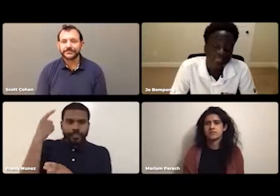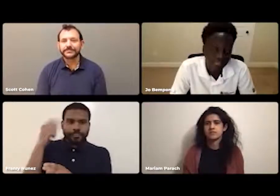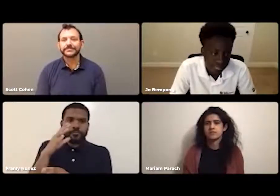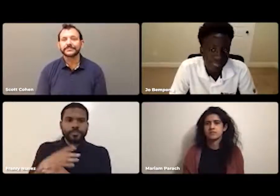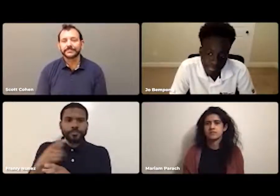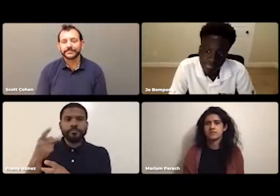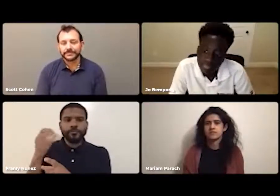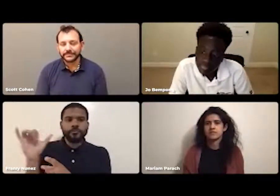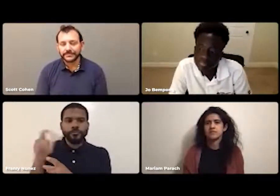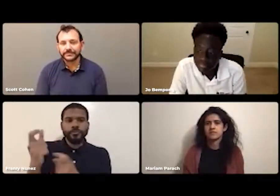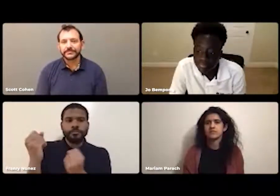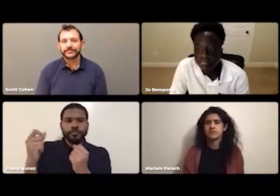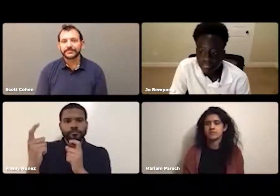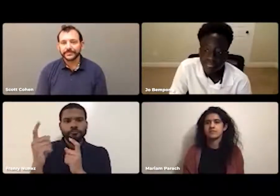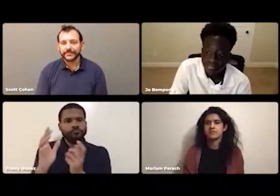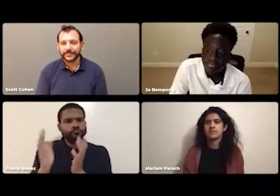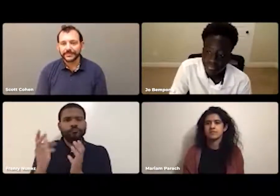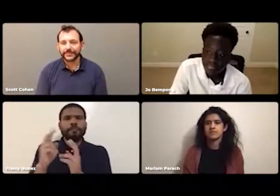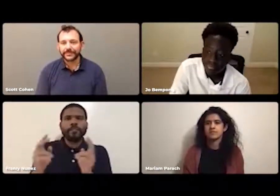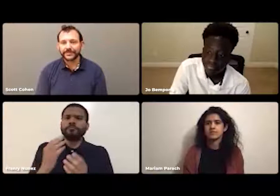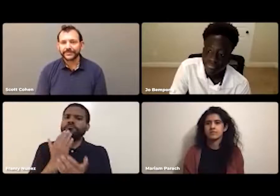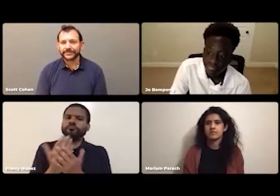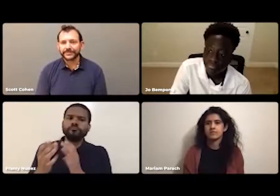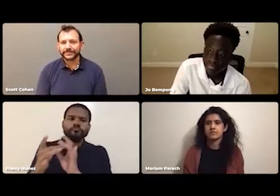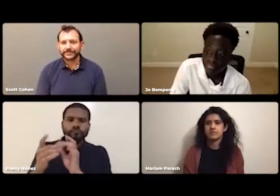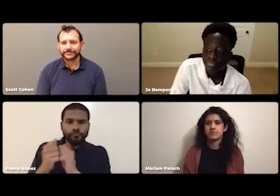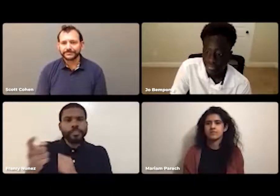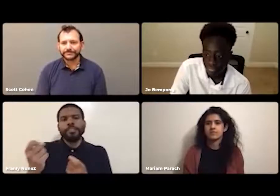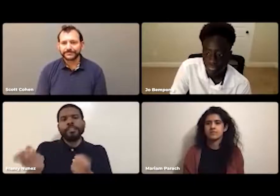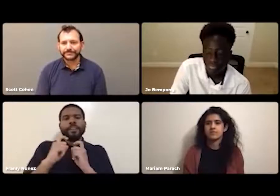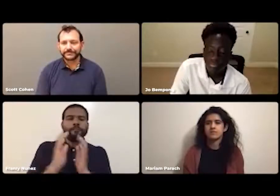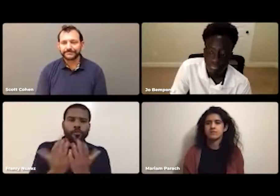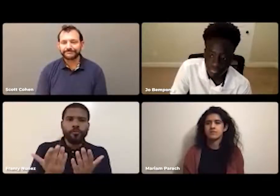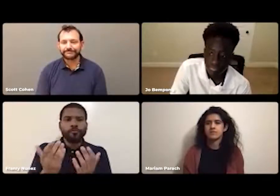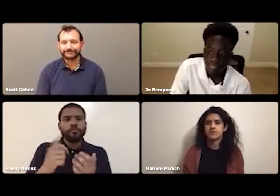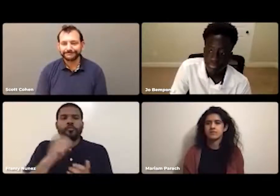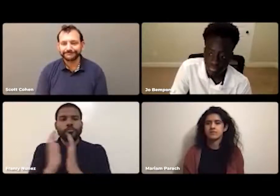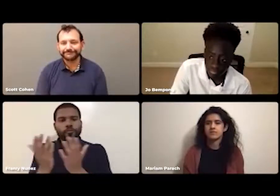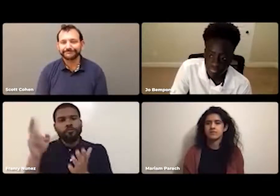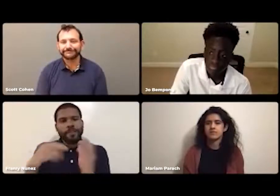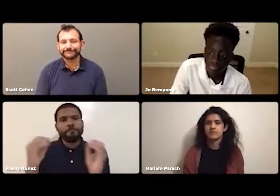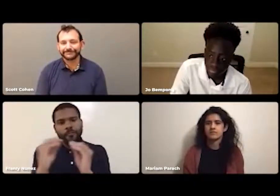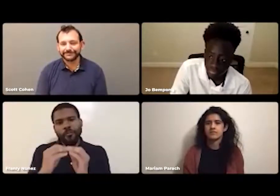That was a female POC. I had a great relationship with her.